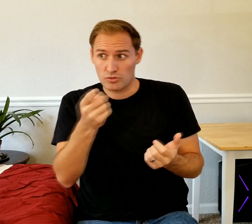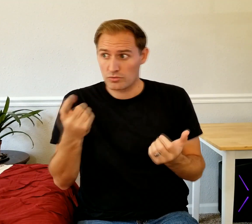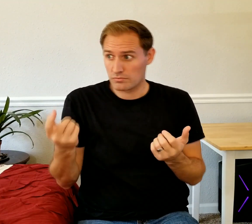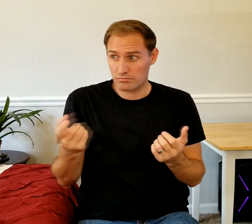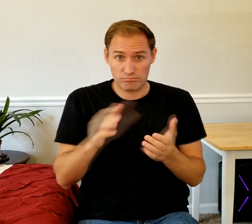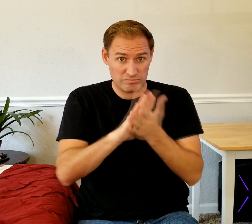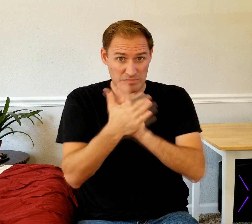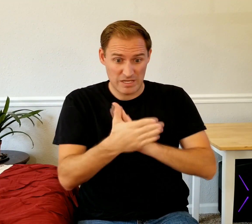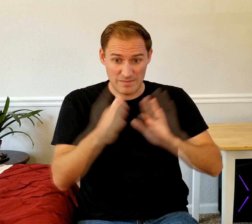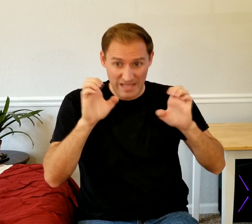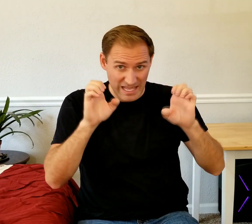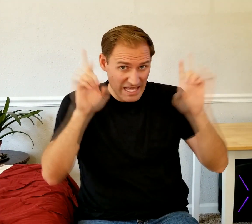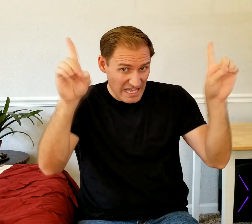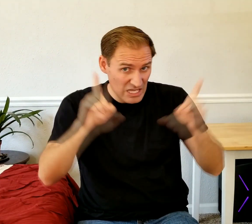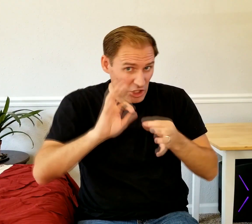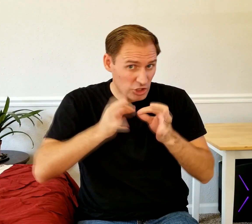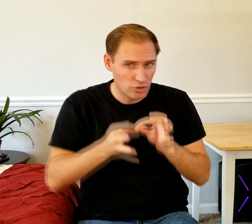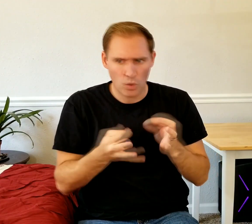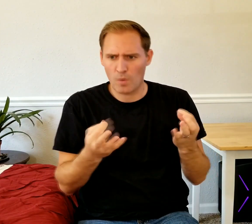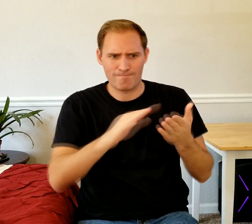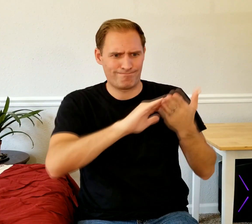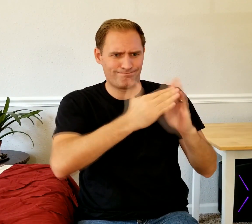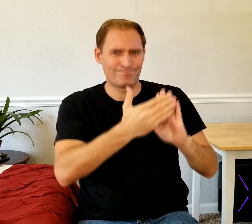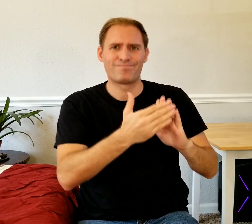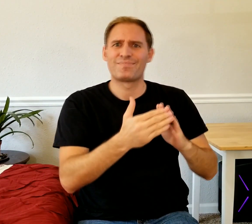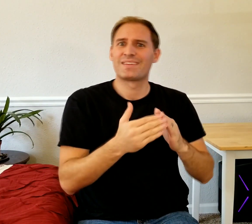educational interpreter or are you going to be interpreting for the community or